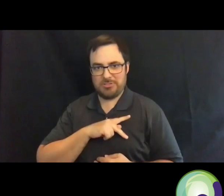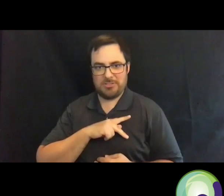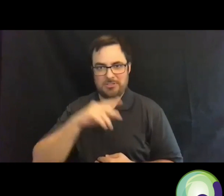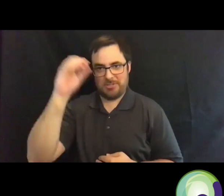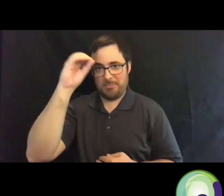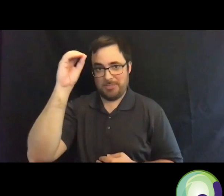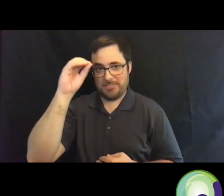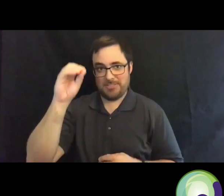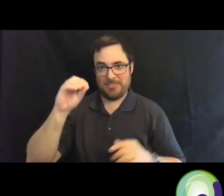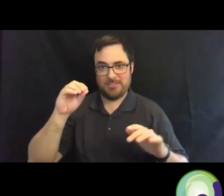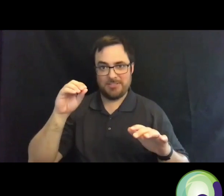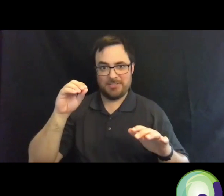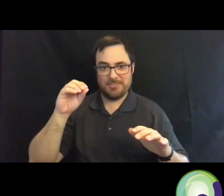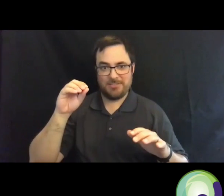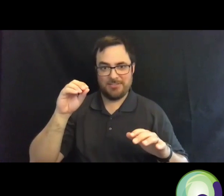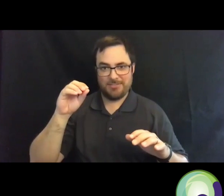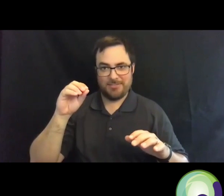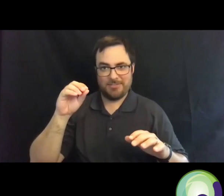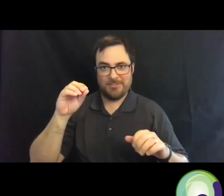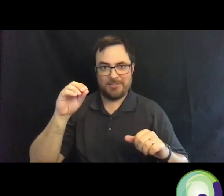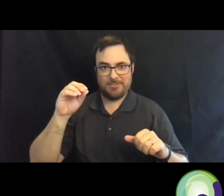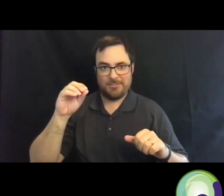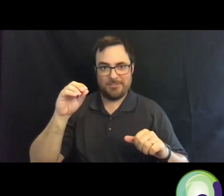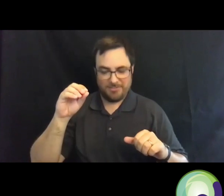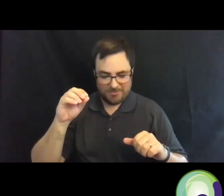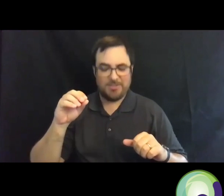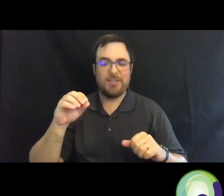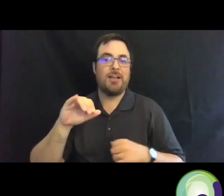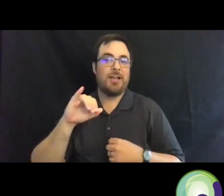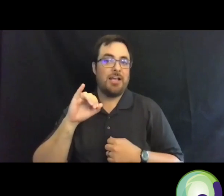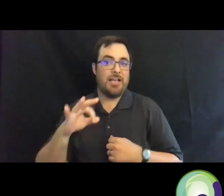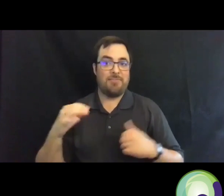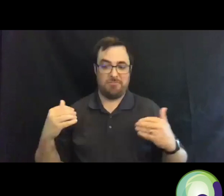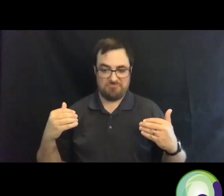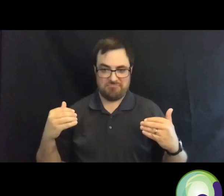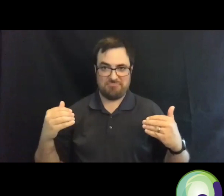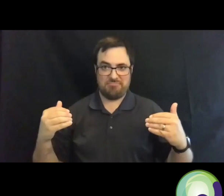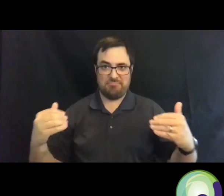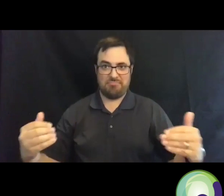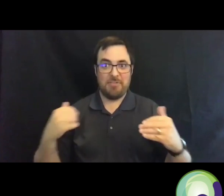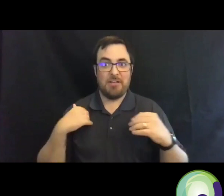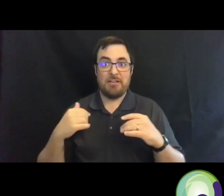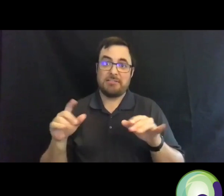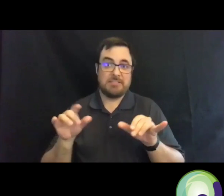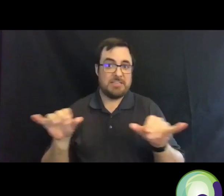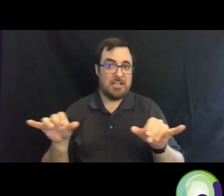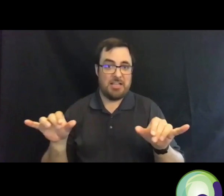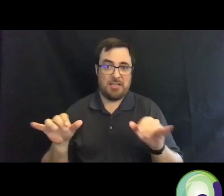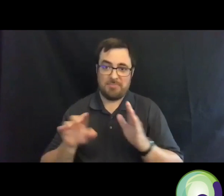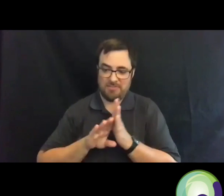if you're in the same developmental see and you should be